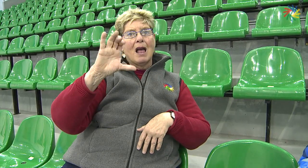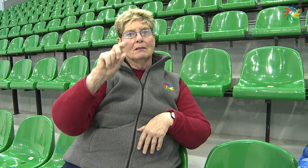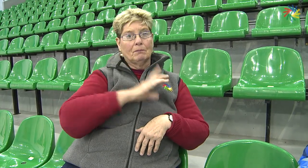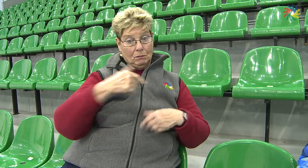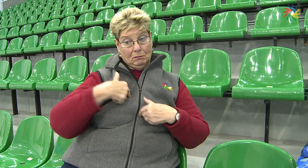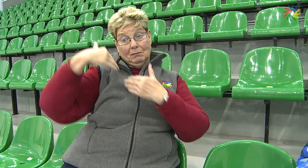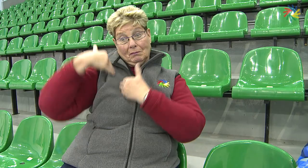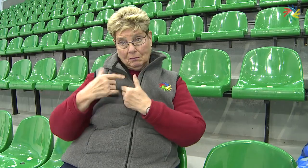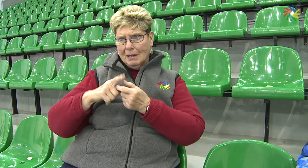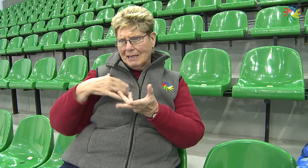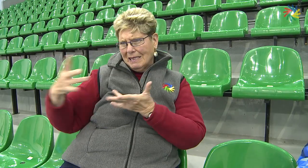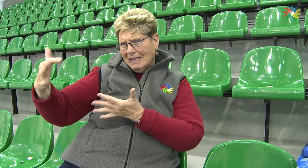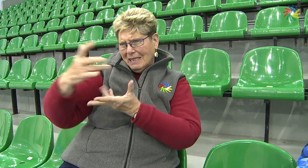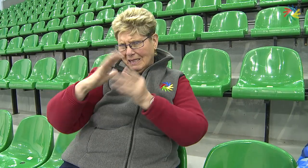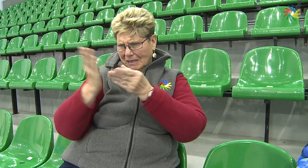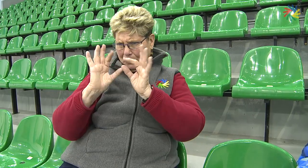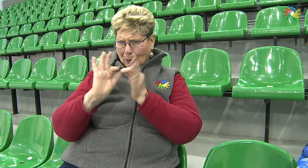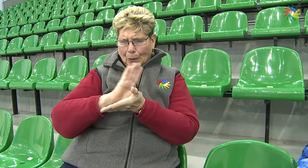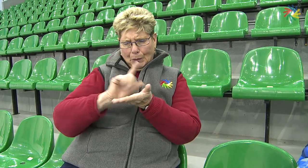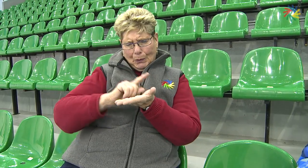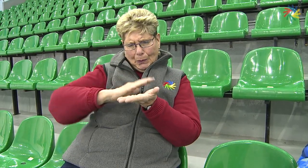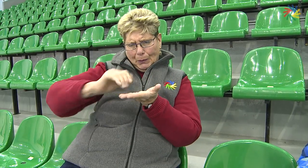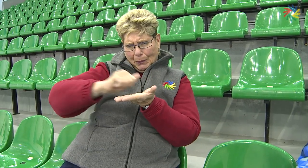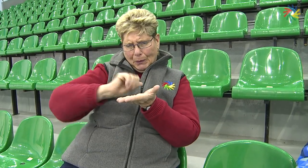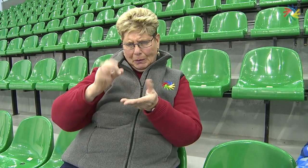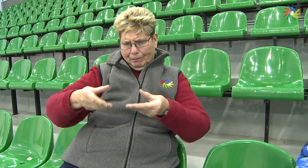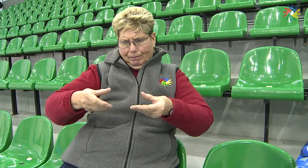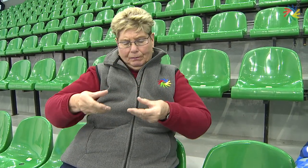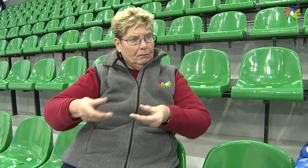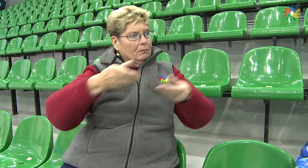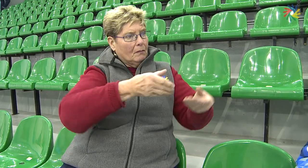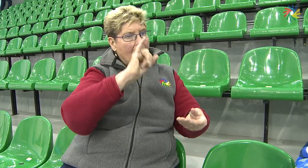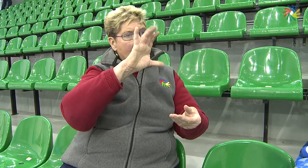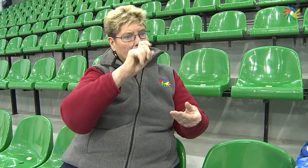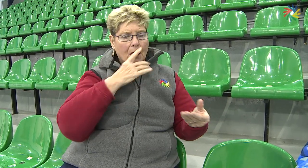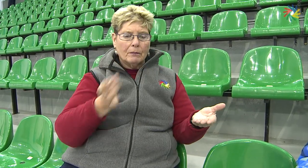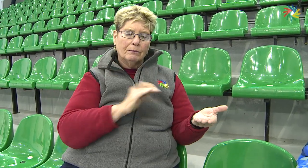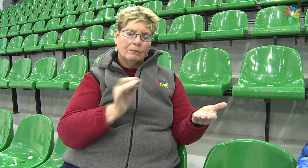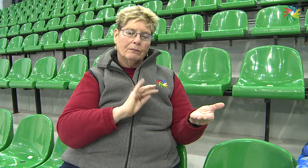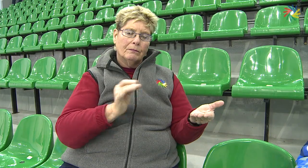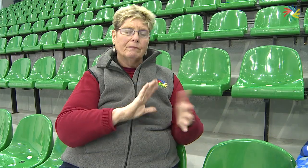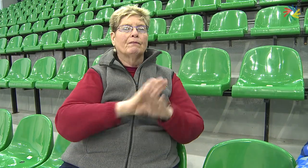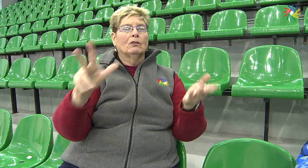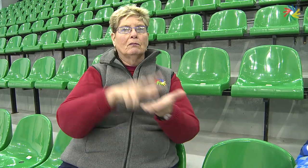in time for the ICSD Board meeting, where I will be expected to present the Board with all necessary documents from each of the bidding countries for approval.